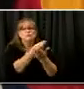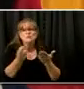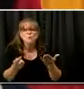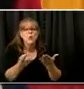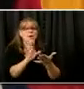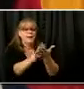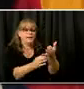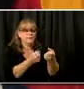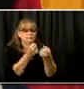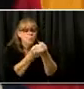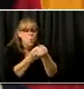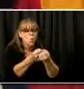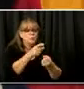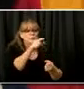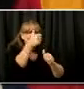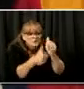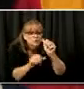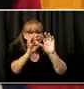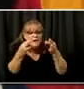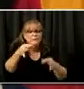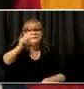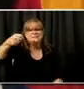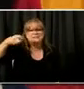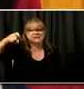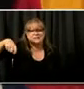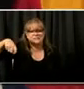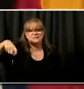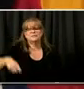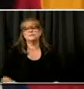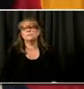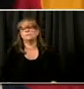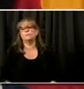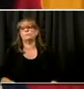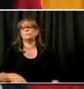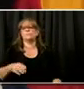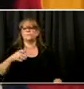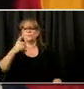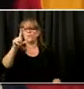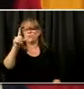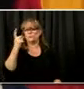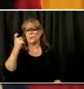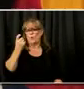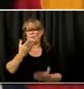finally i want to point out just the sheer moment in time that this is for all of our kids